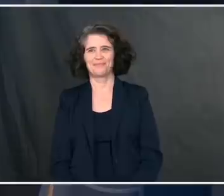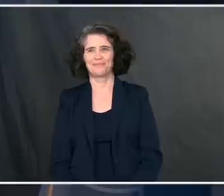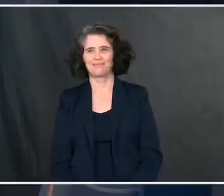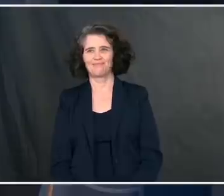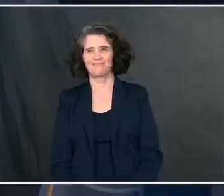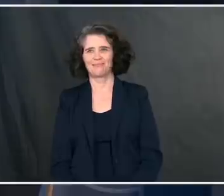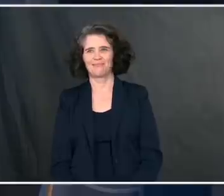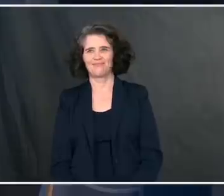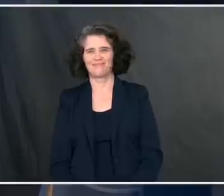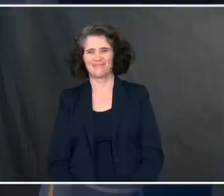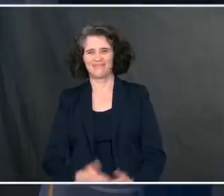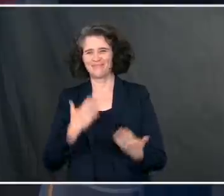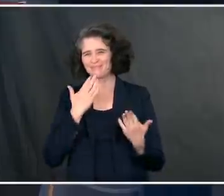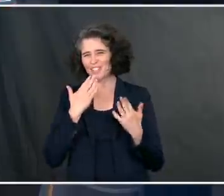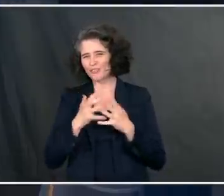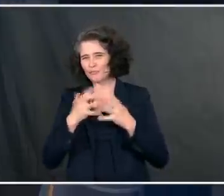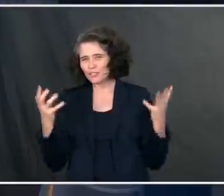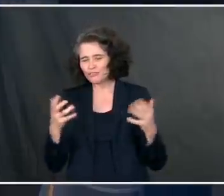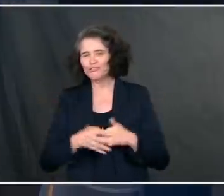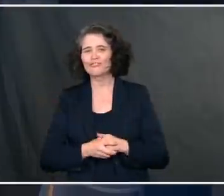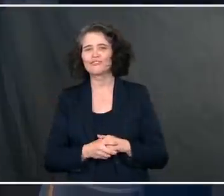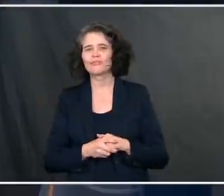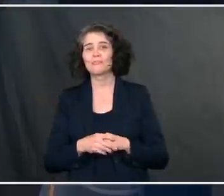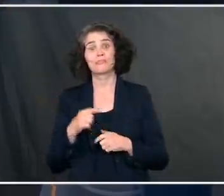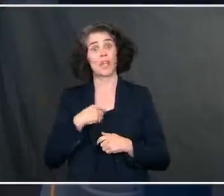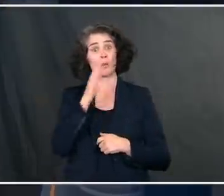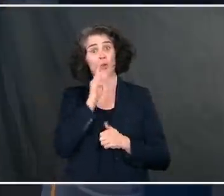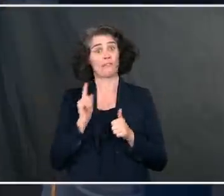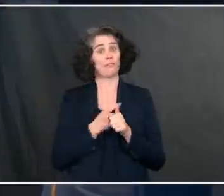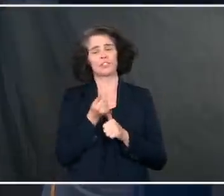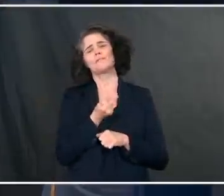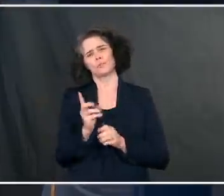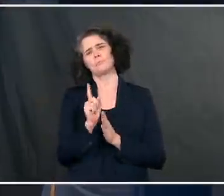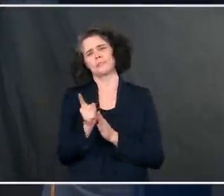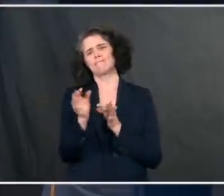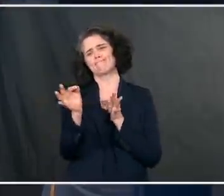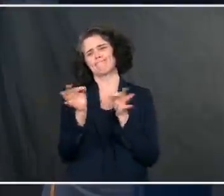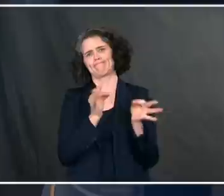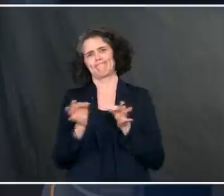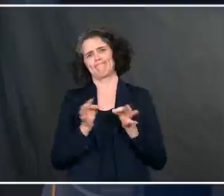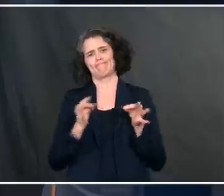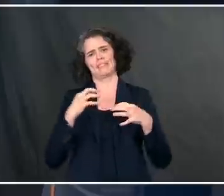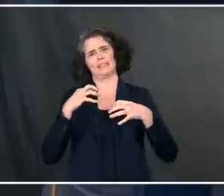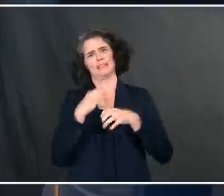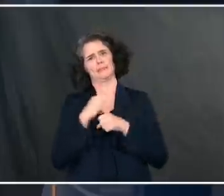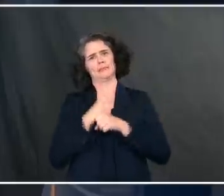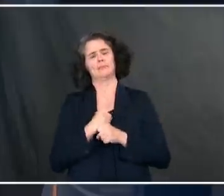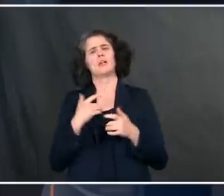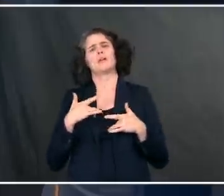Dr. Fauci: Thank you very much. And I'm going to just spend a couple of minutes just summarizing the status of where we are